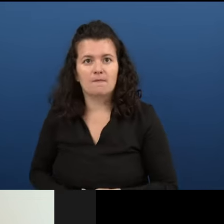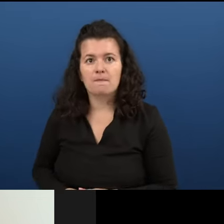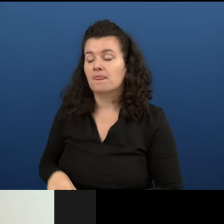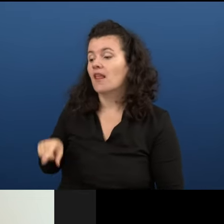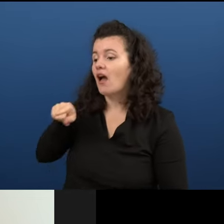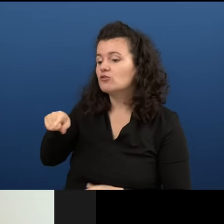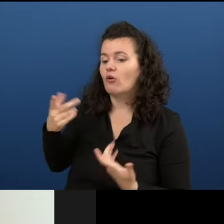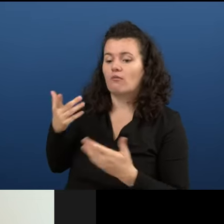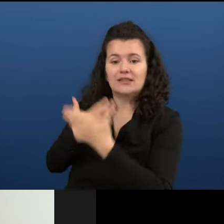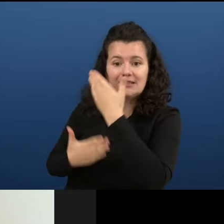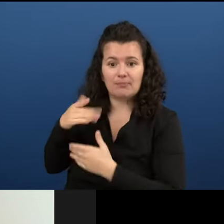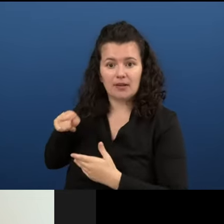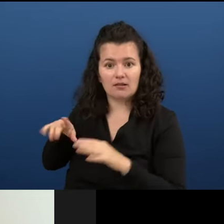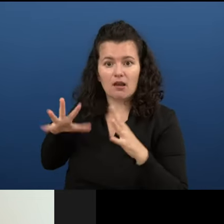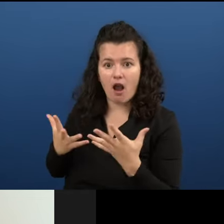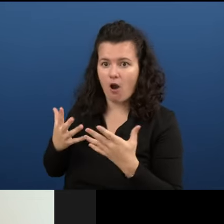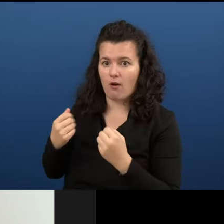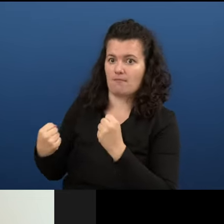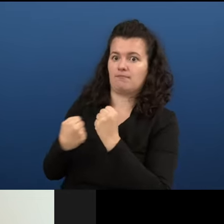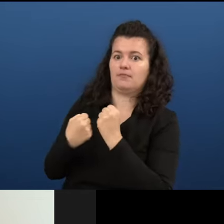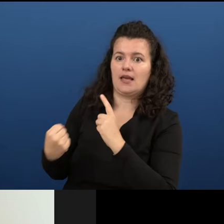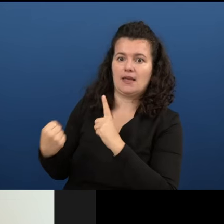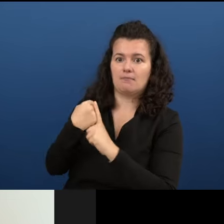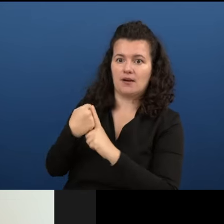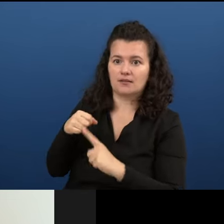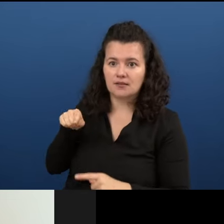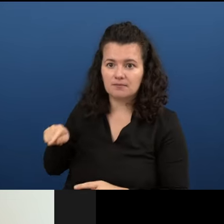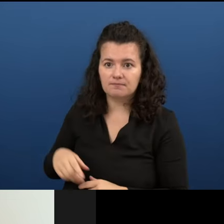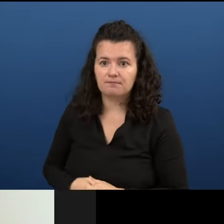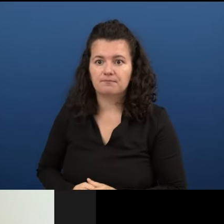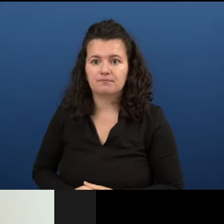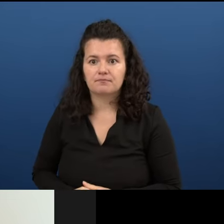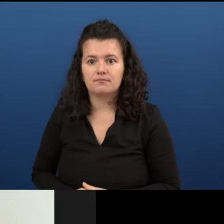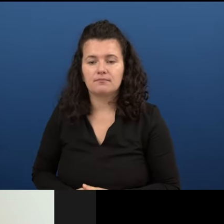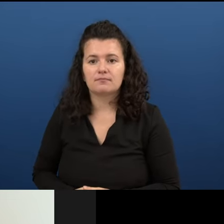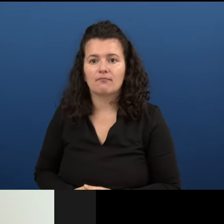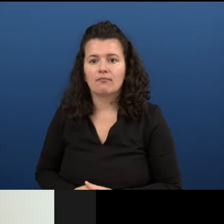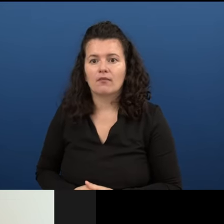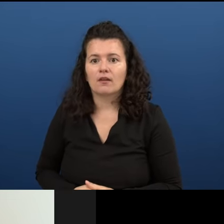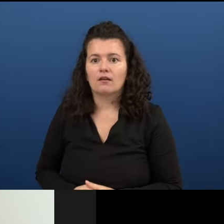because everyone is unique, and you need that holistic view in the world to have the best